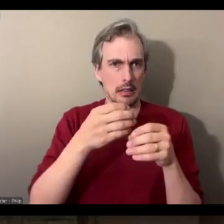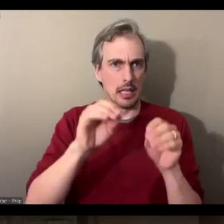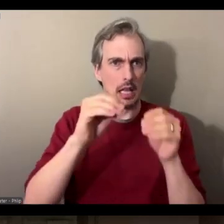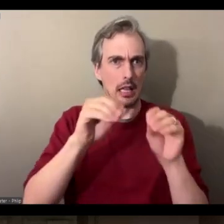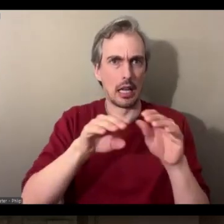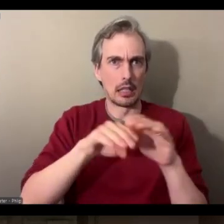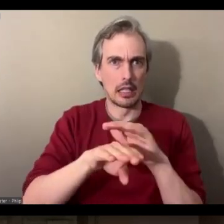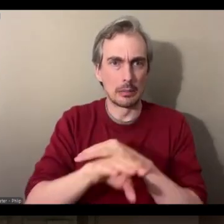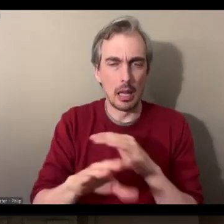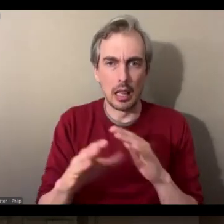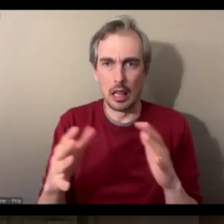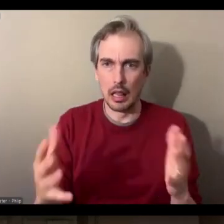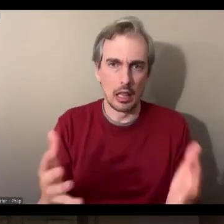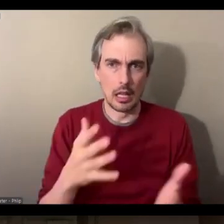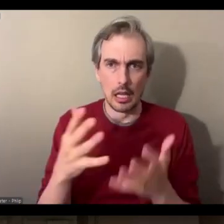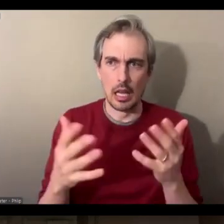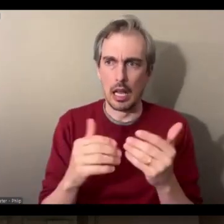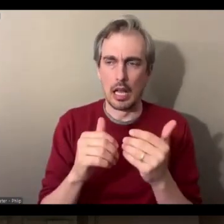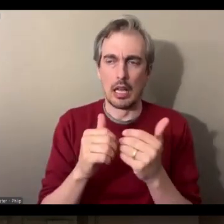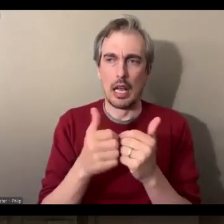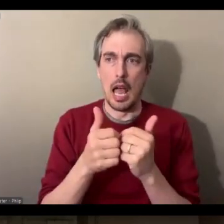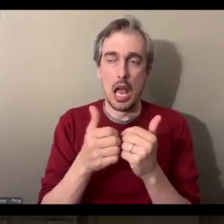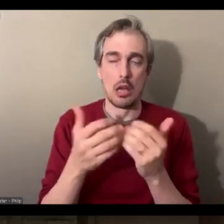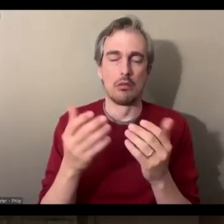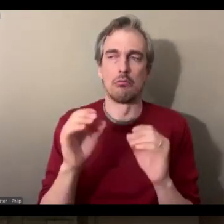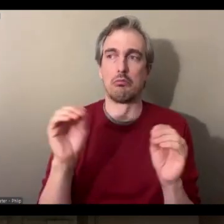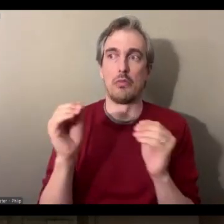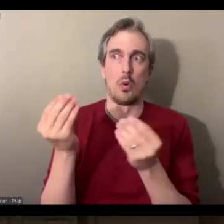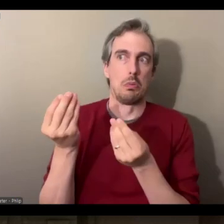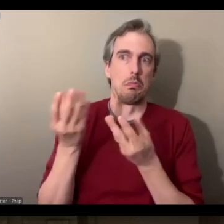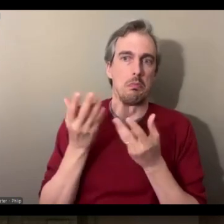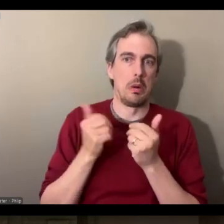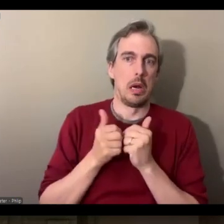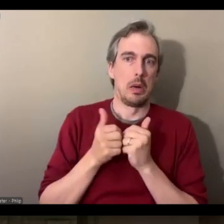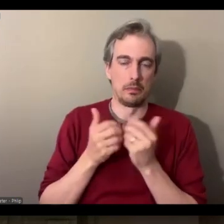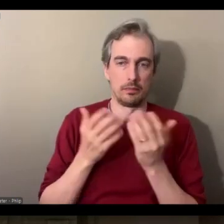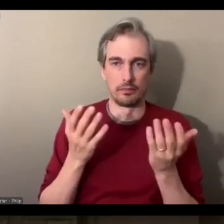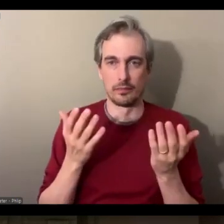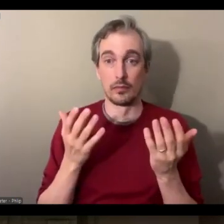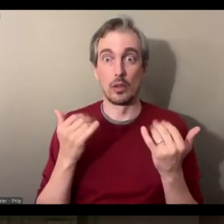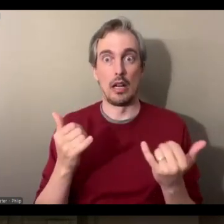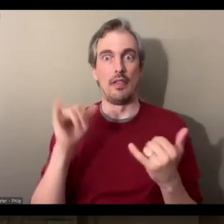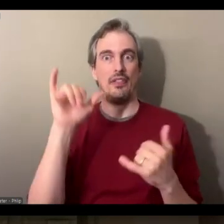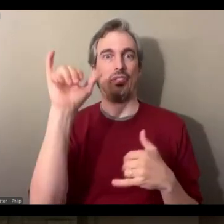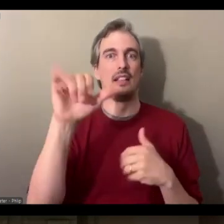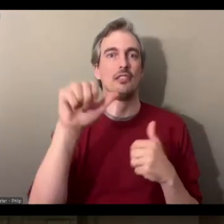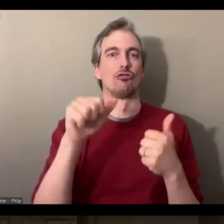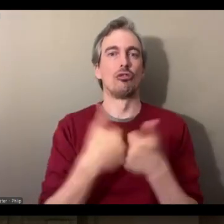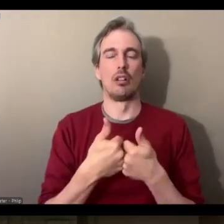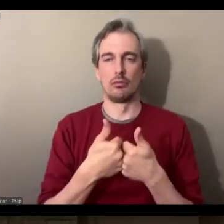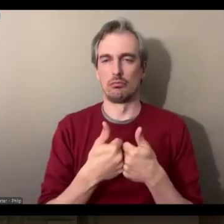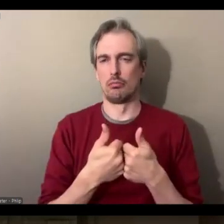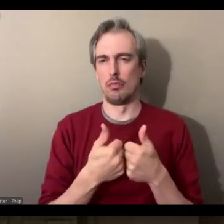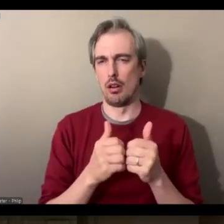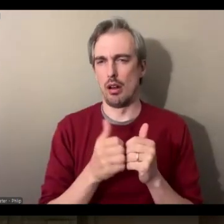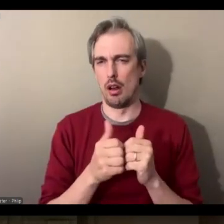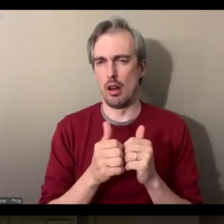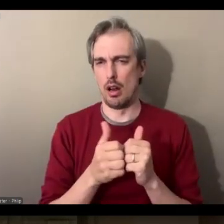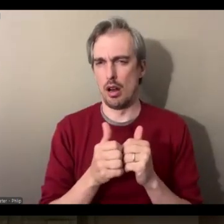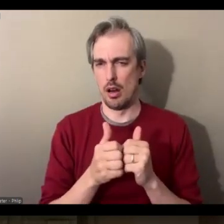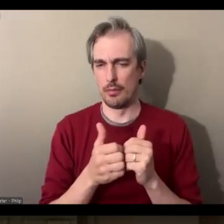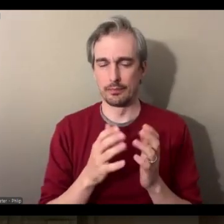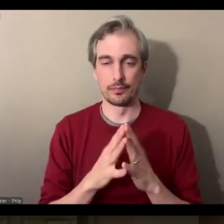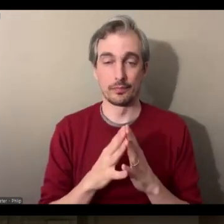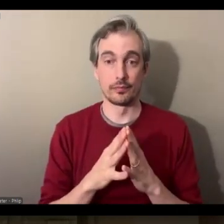opens. So that's our challenge. How do we do it? We start collecting requirements. So I've already